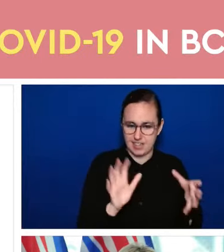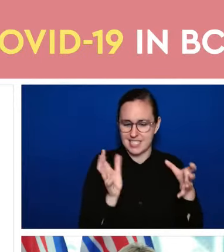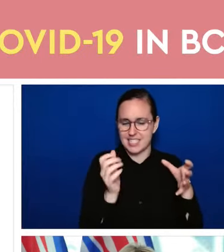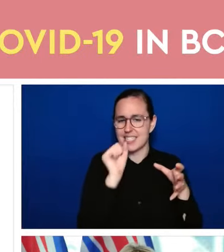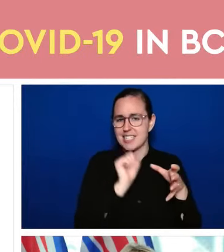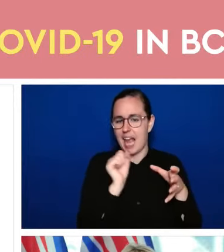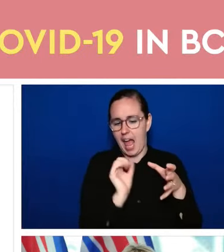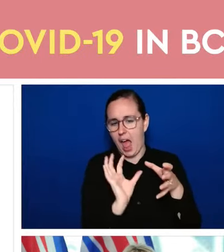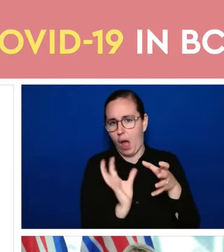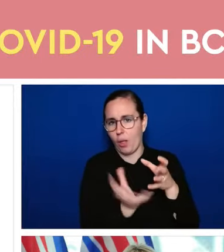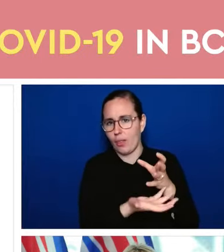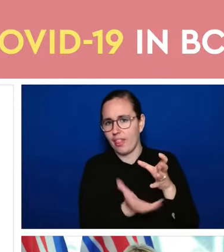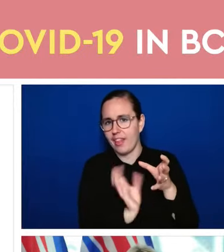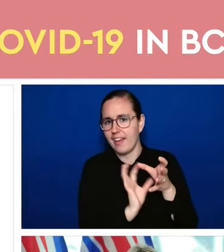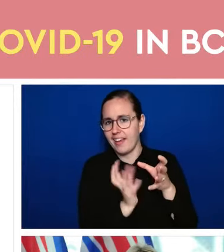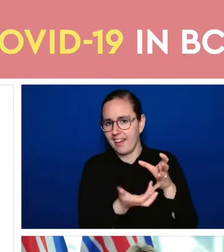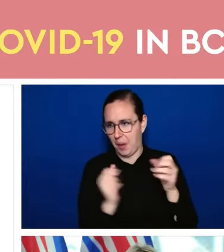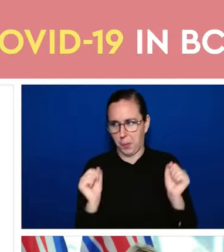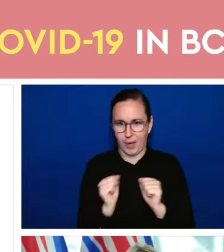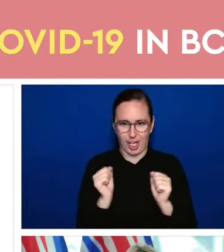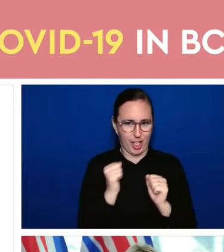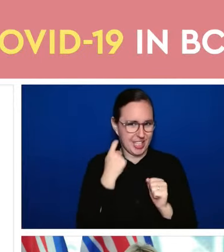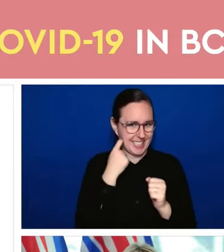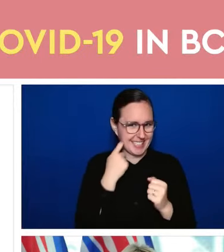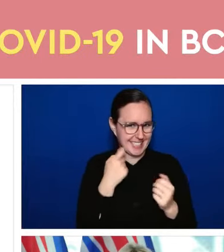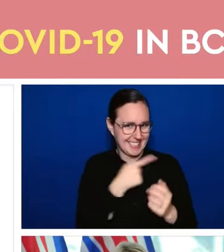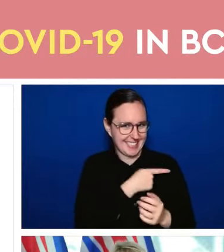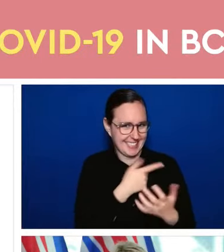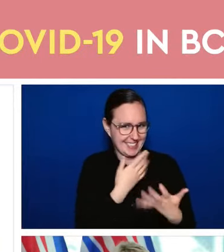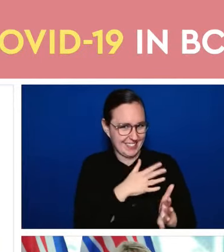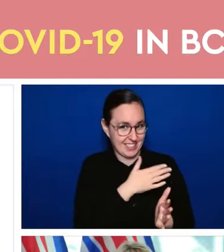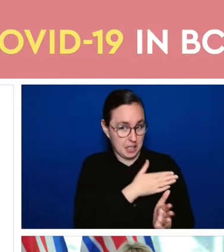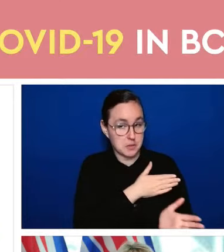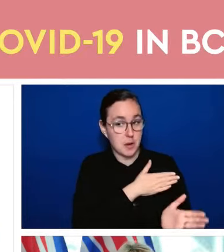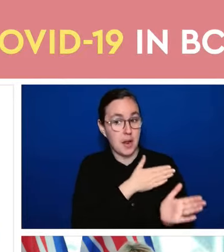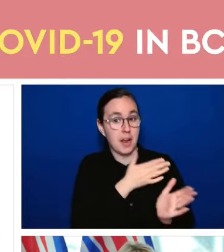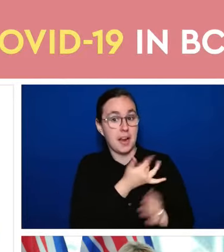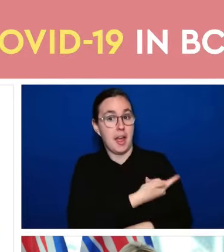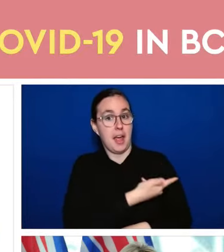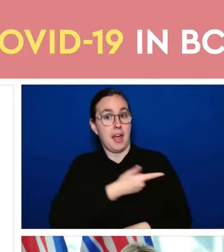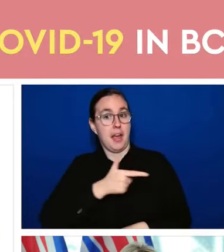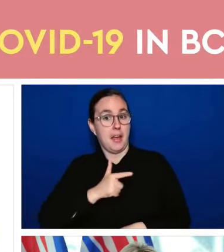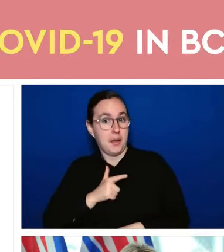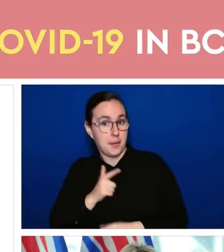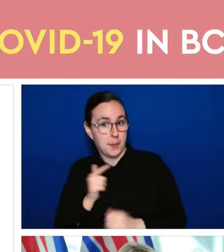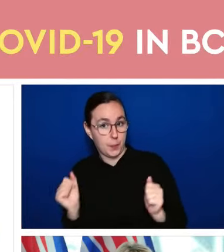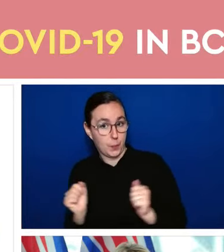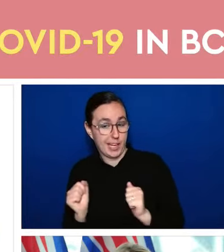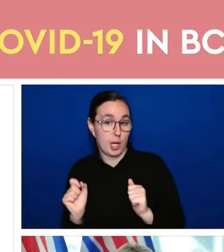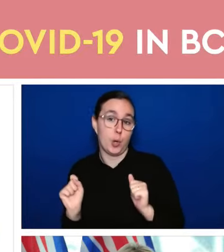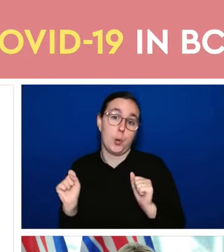happens here- our influences season generally starts to peak